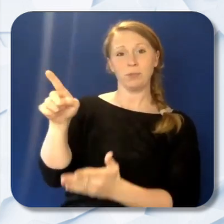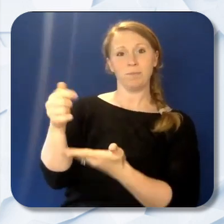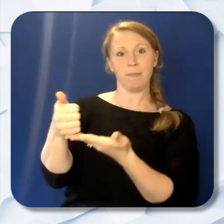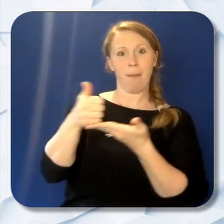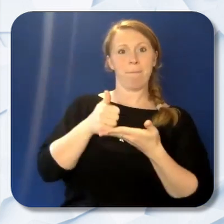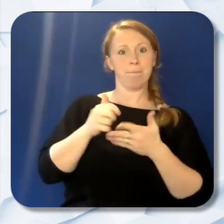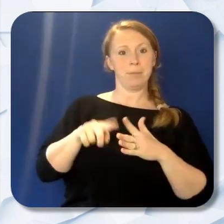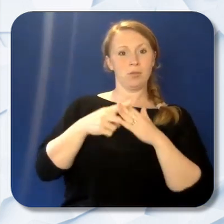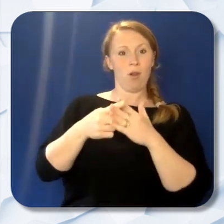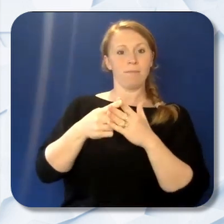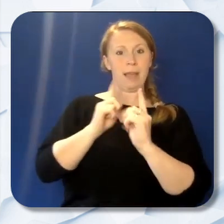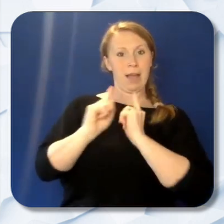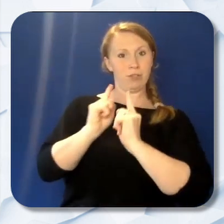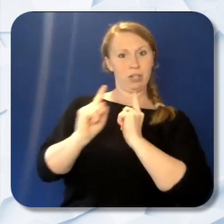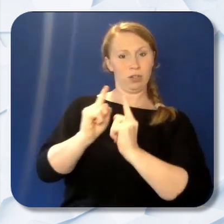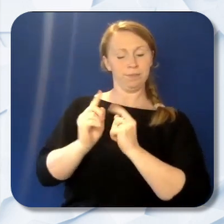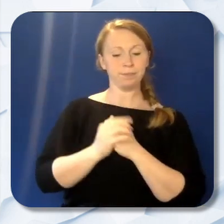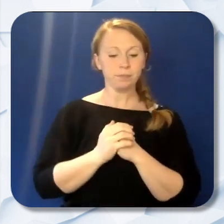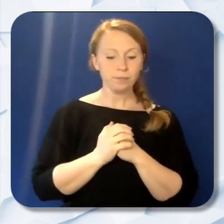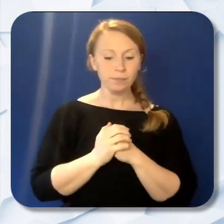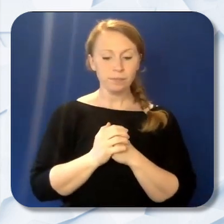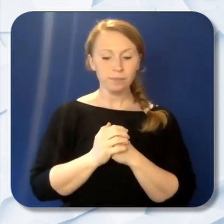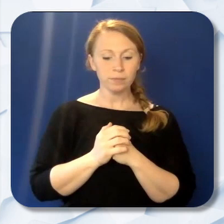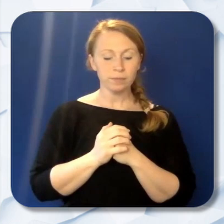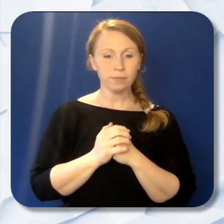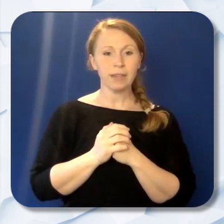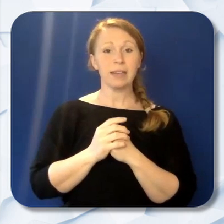and for the conversation that we're having with schools. I I was